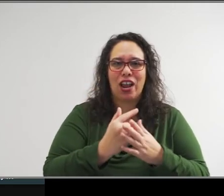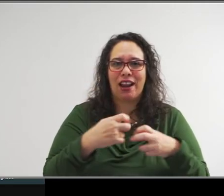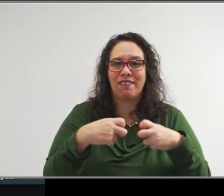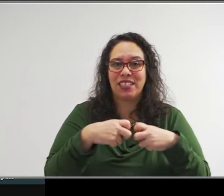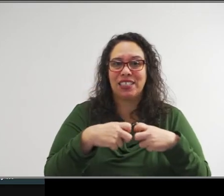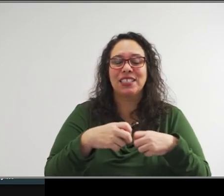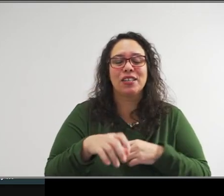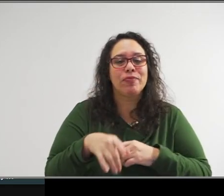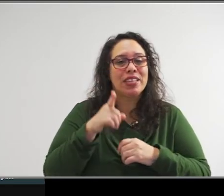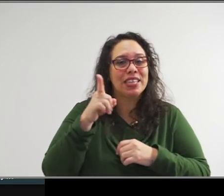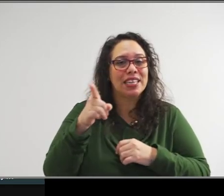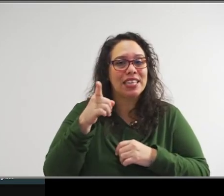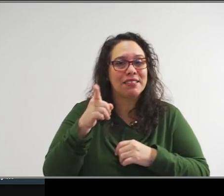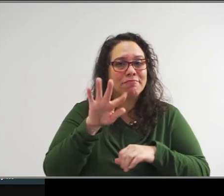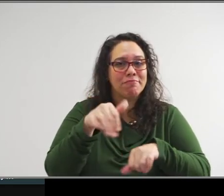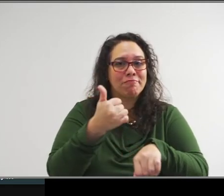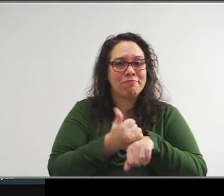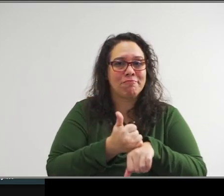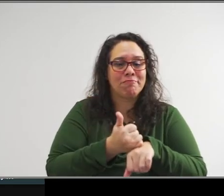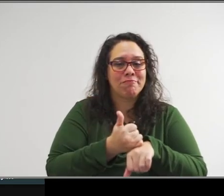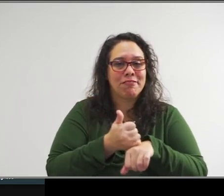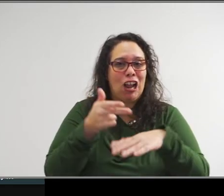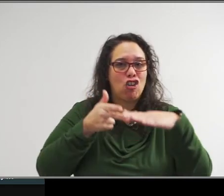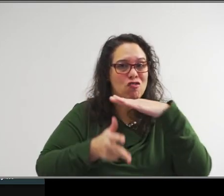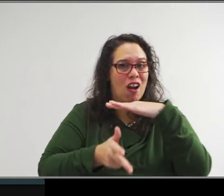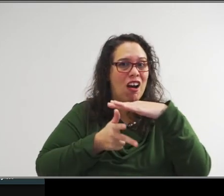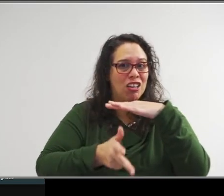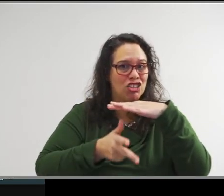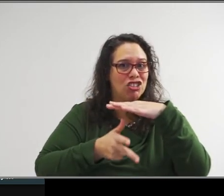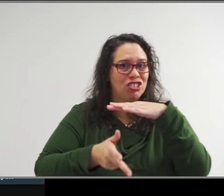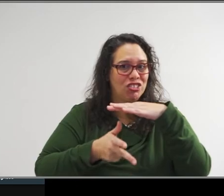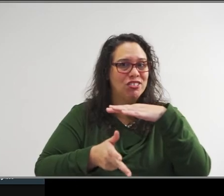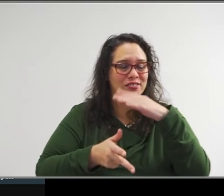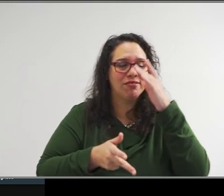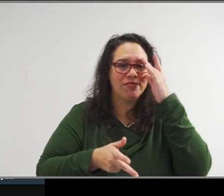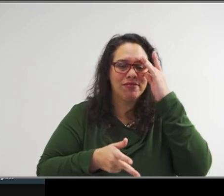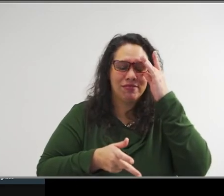And he has set up his garage to be a classroom.